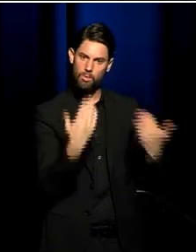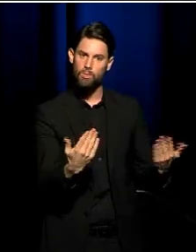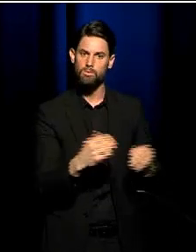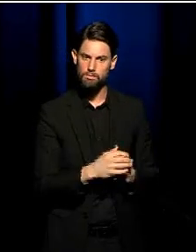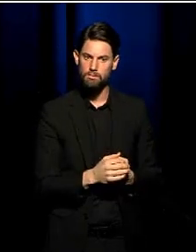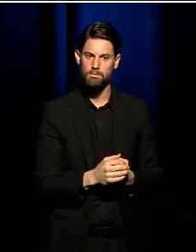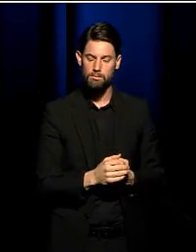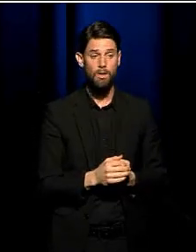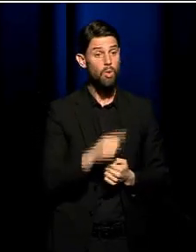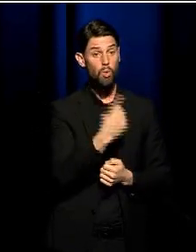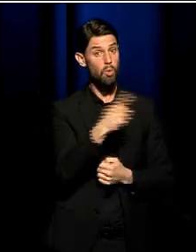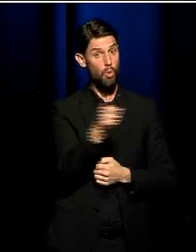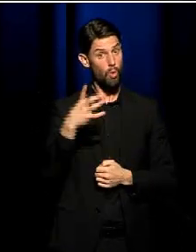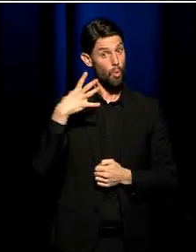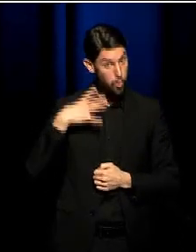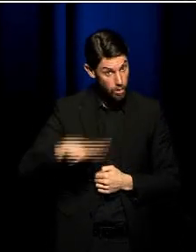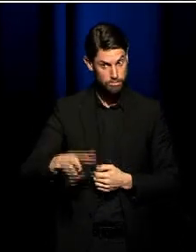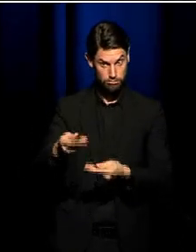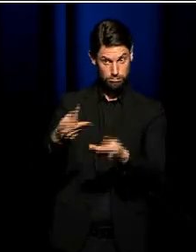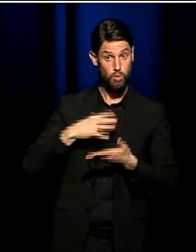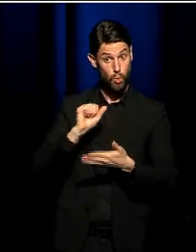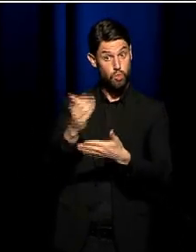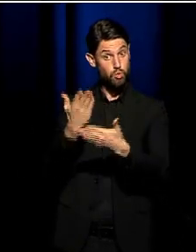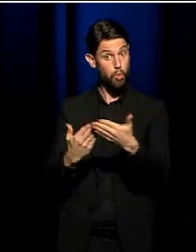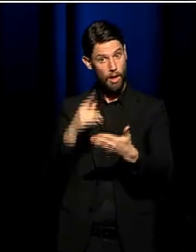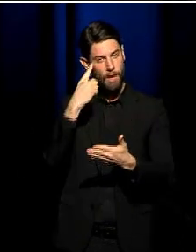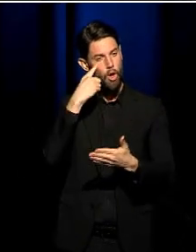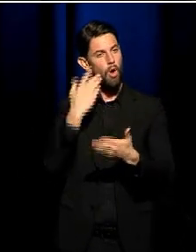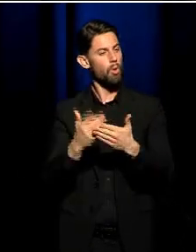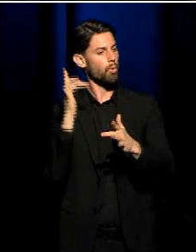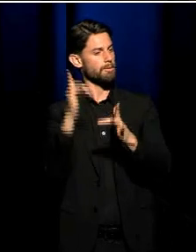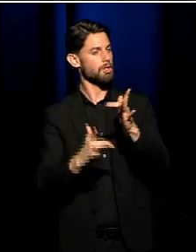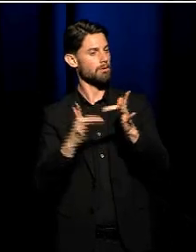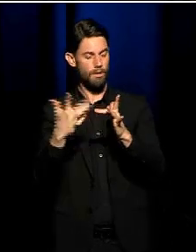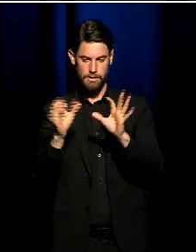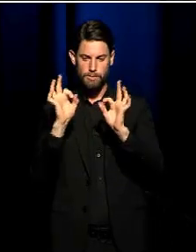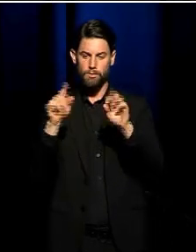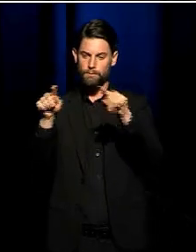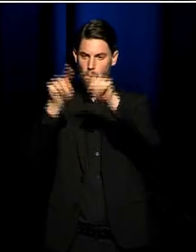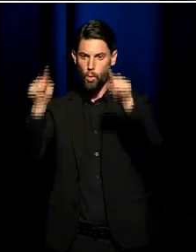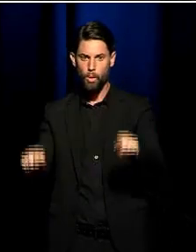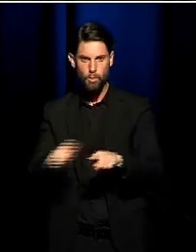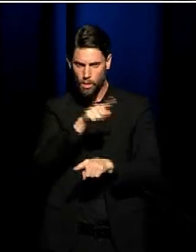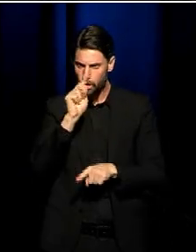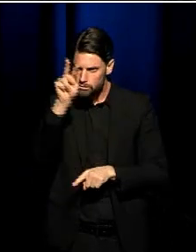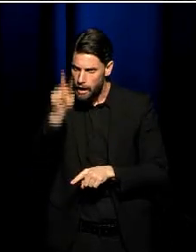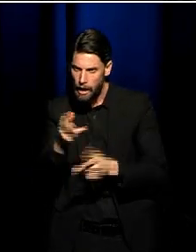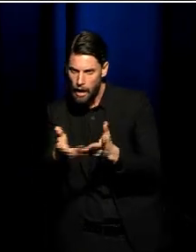form is currently available on the Commission's website but the form is only a guide and submissions can be structured in any way the person making